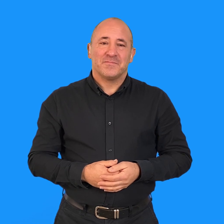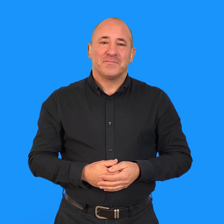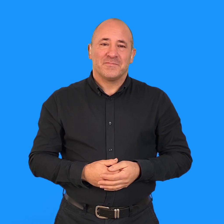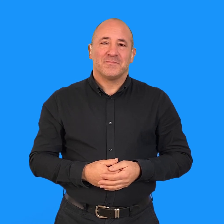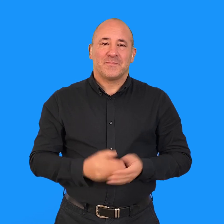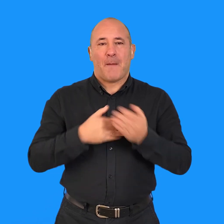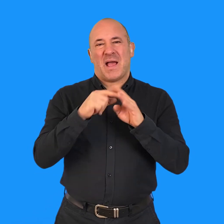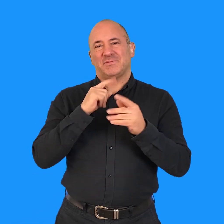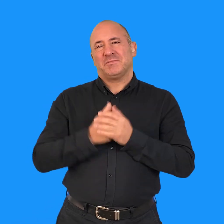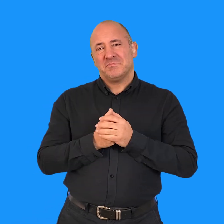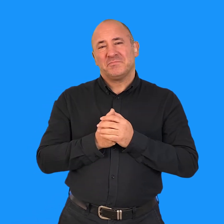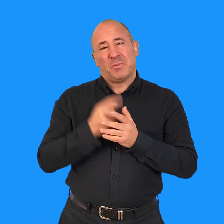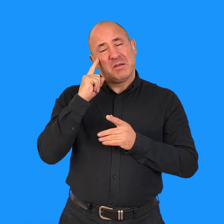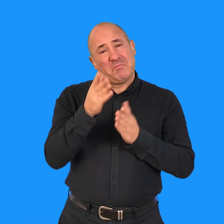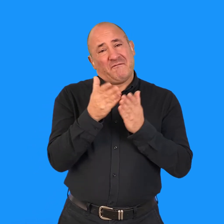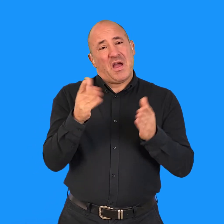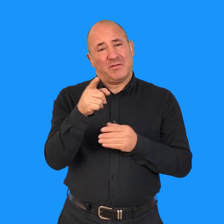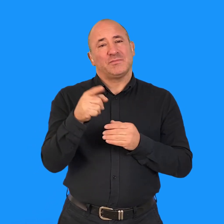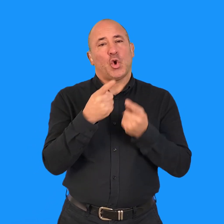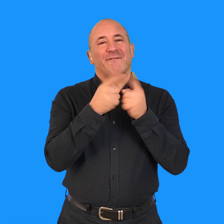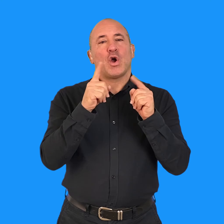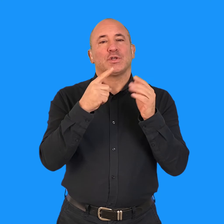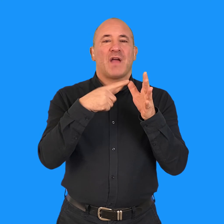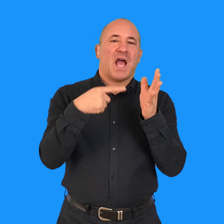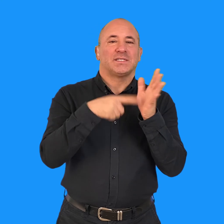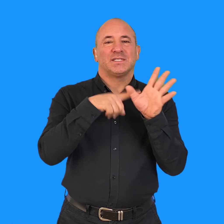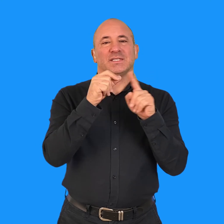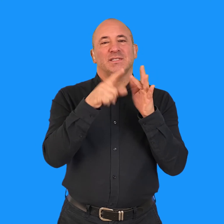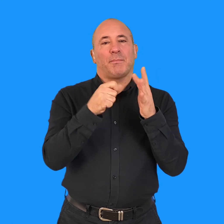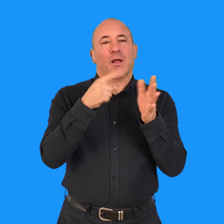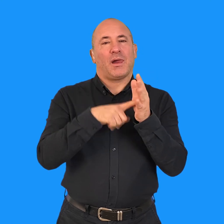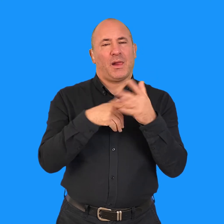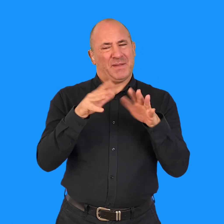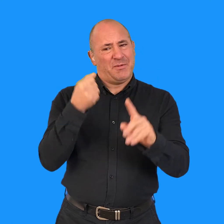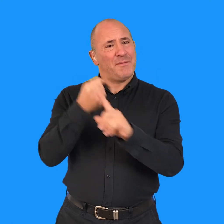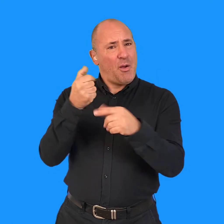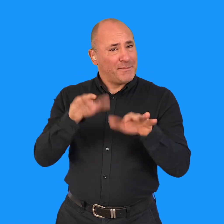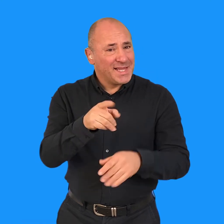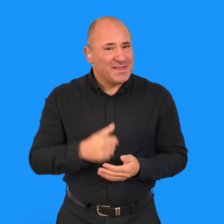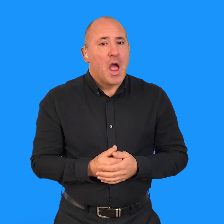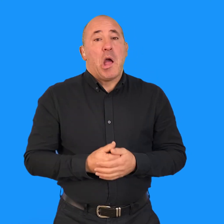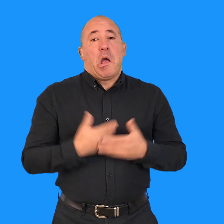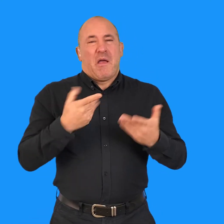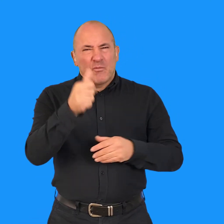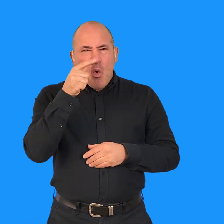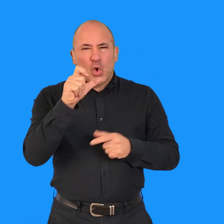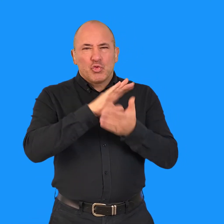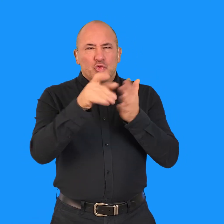to say that the University of Atypical has had an impact? Well, I don't know if you knew Chris Ledger,